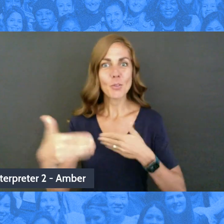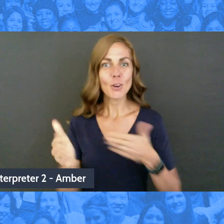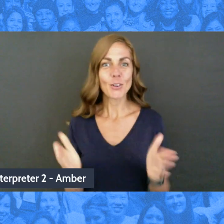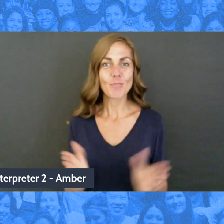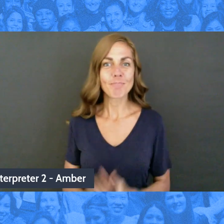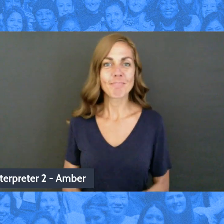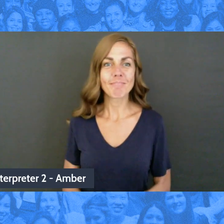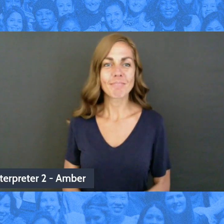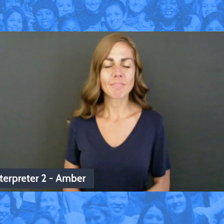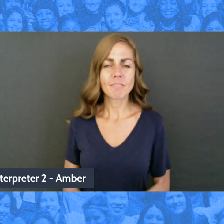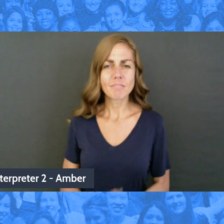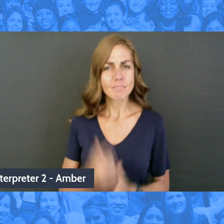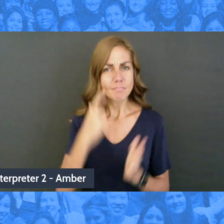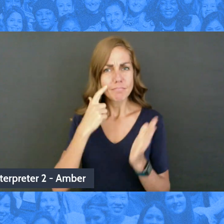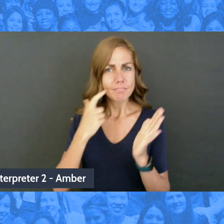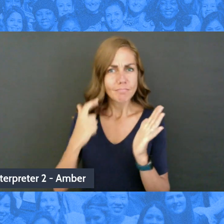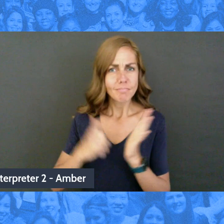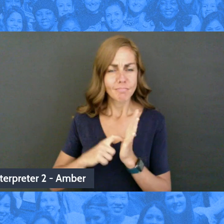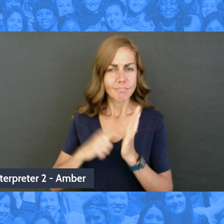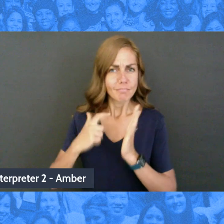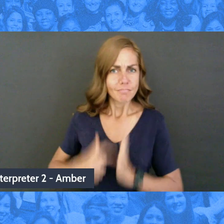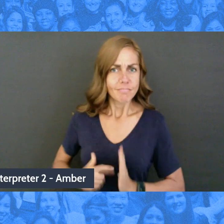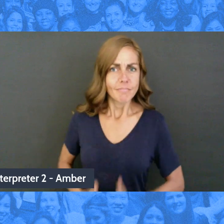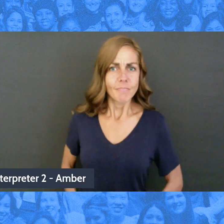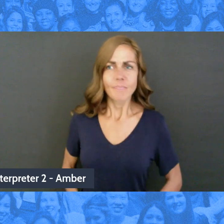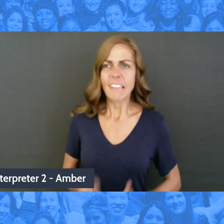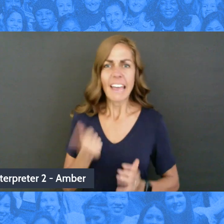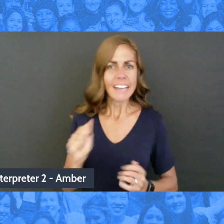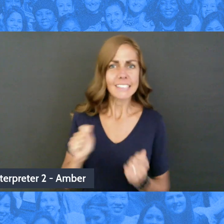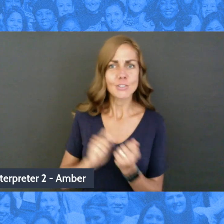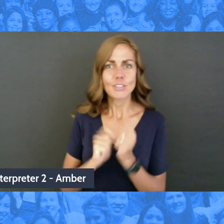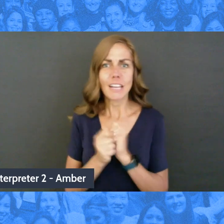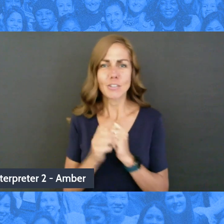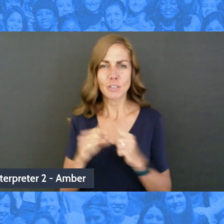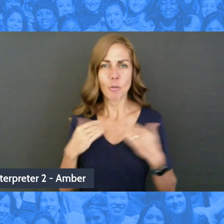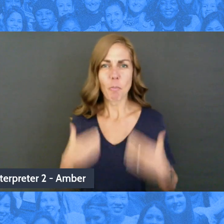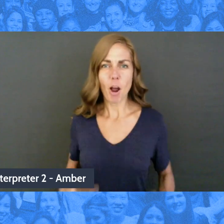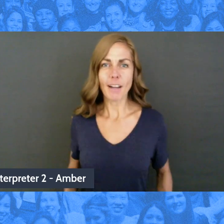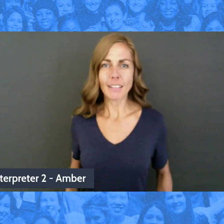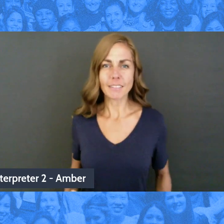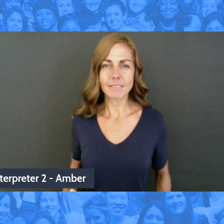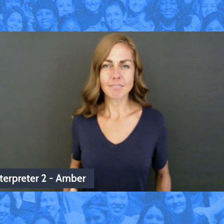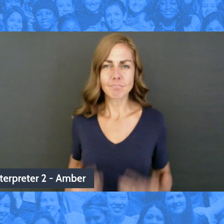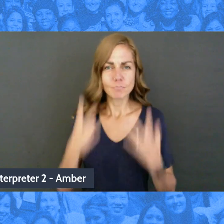Take note of what has shifted in your body. Notice the ways maybe you feel